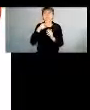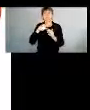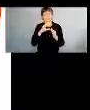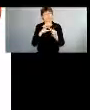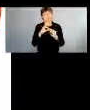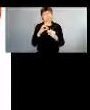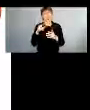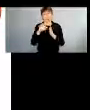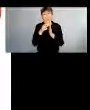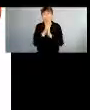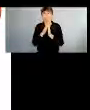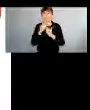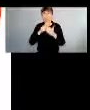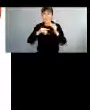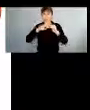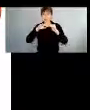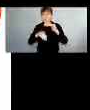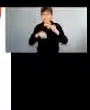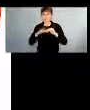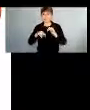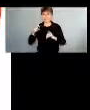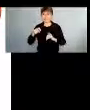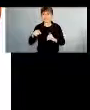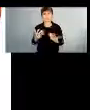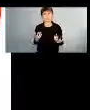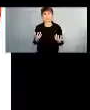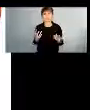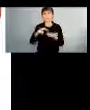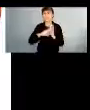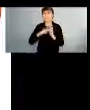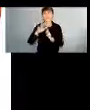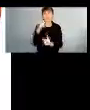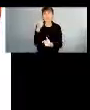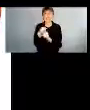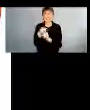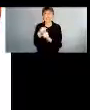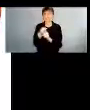as that might not show the greatest potential for impact. In most cases, we encourage the